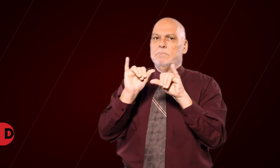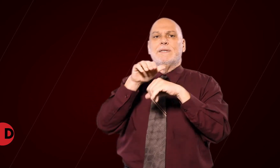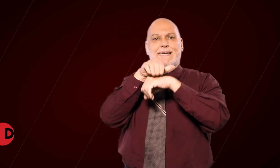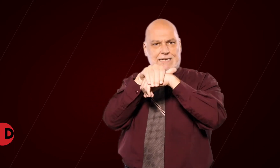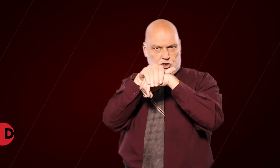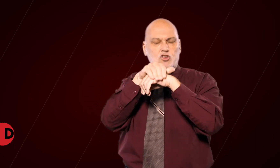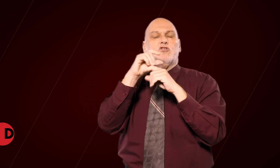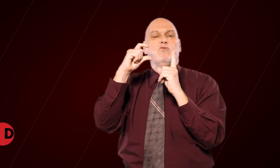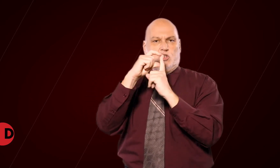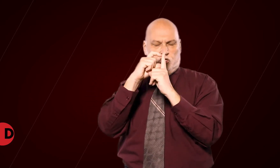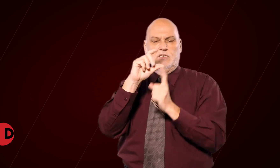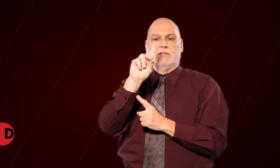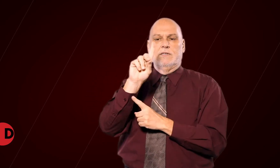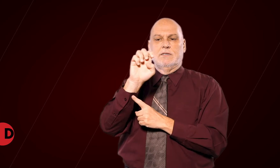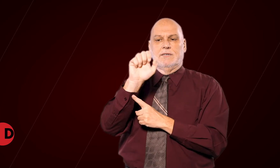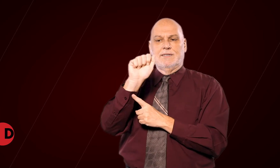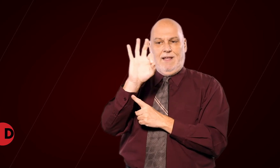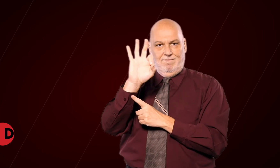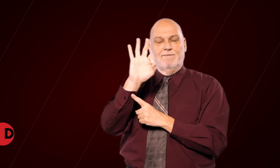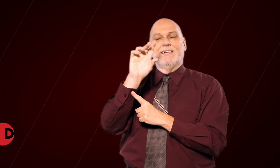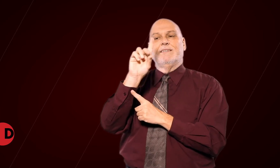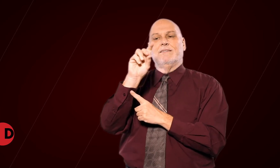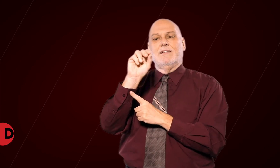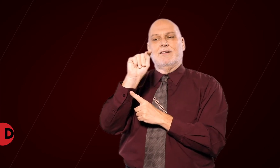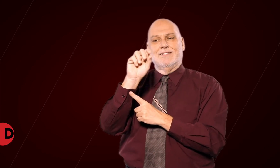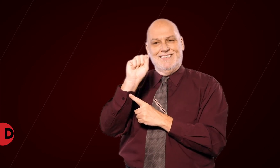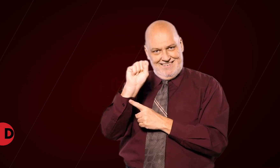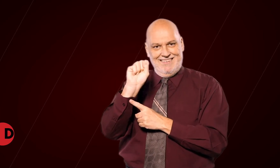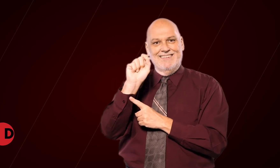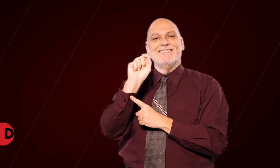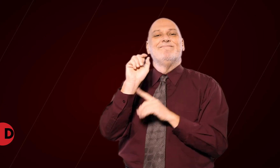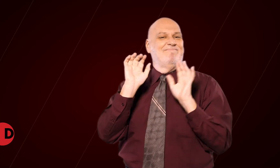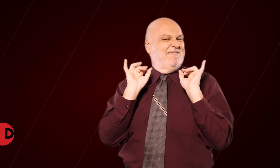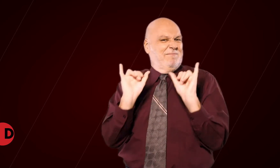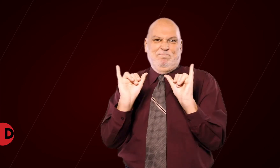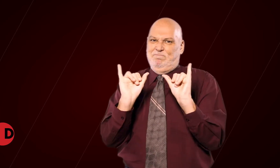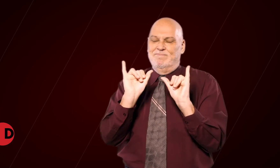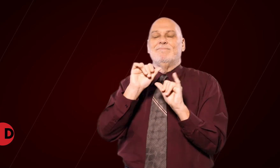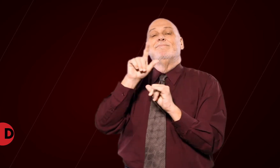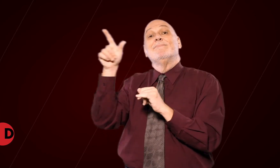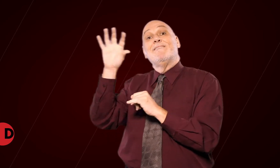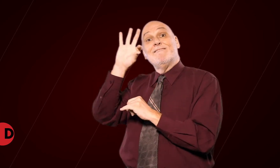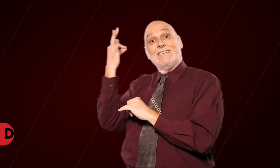in both English and French,